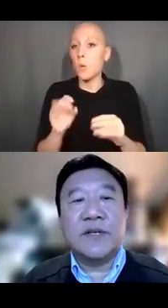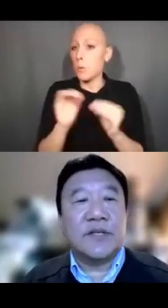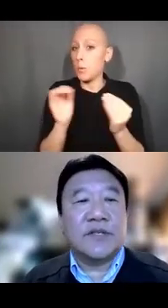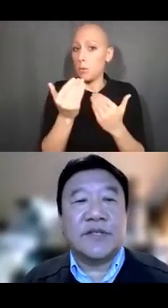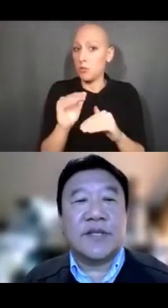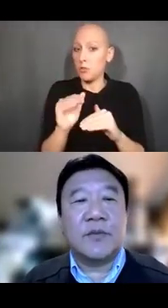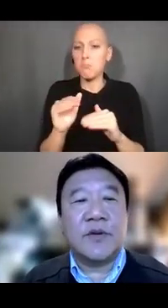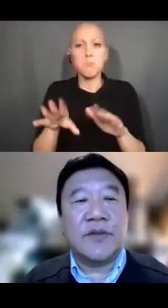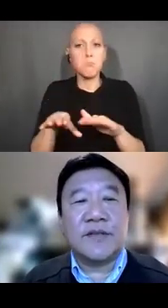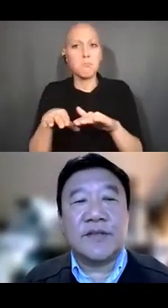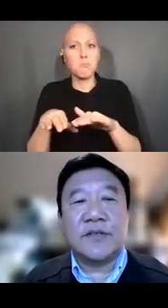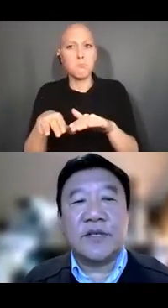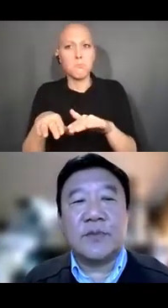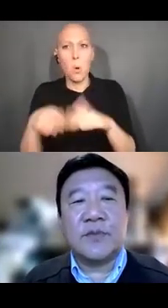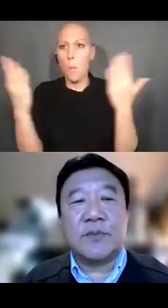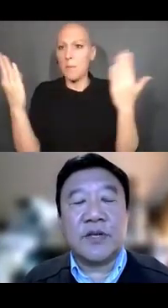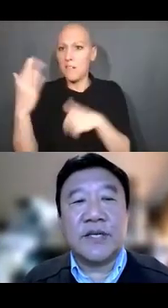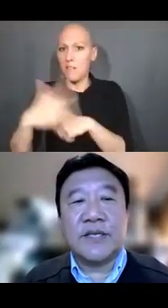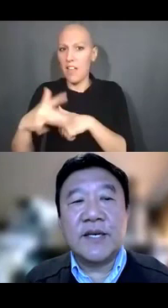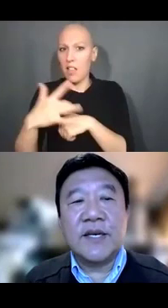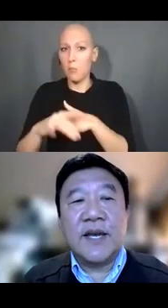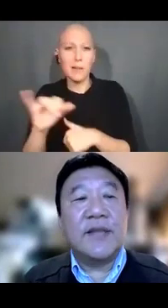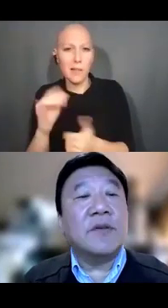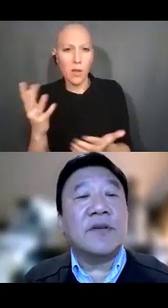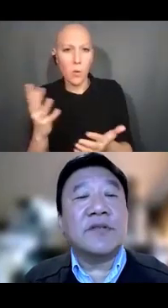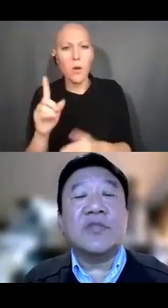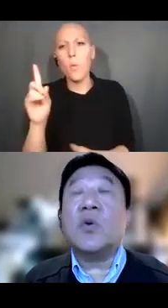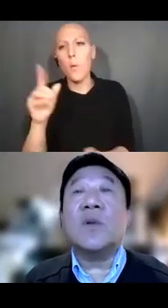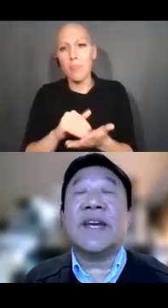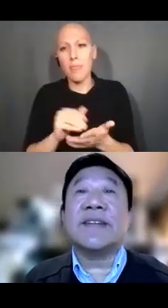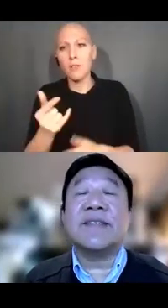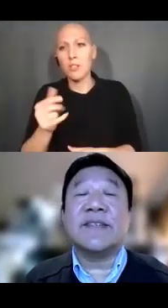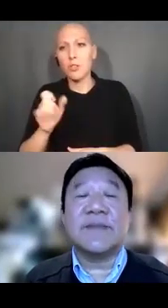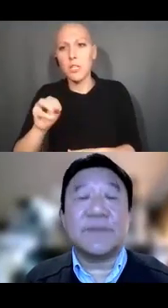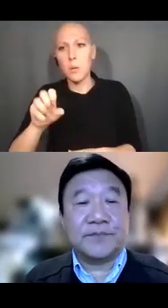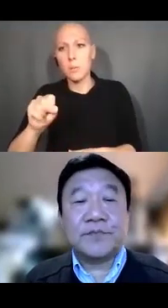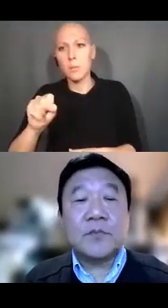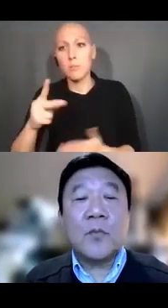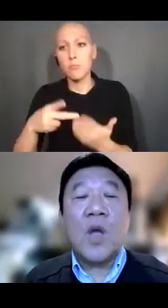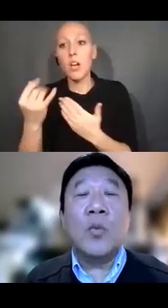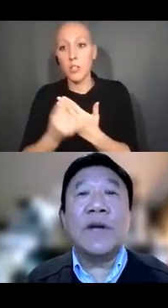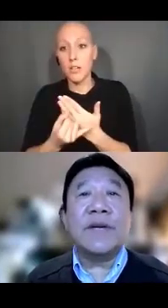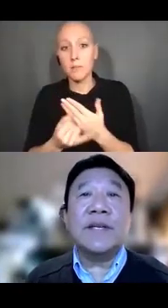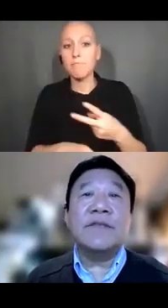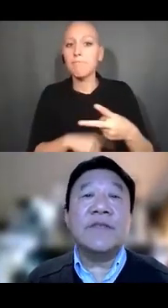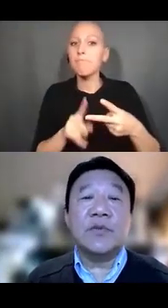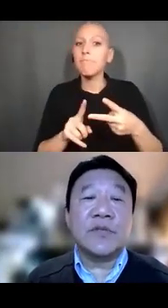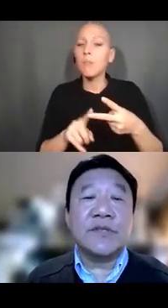such as the 1000 Genomes project. And then there's controlled access where individuals,